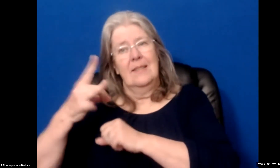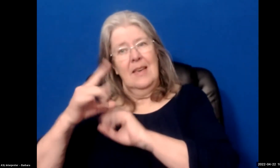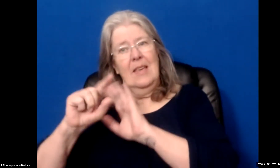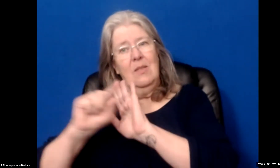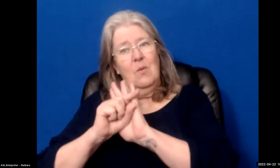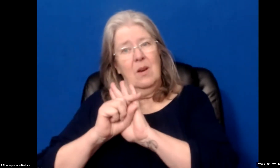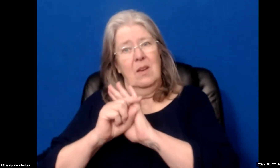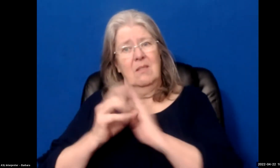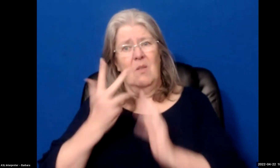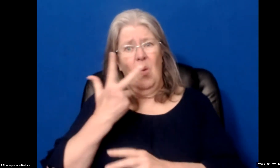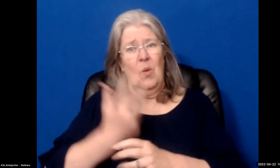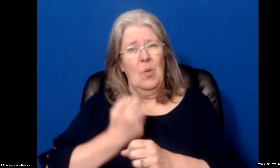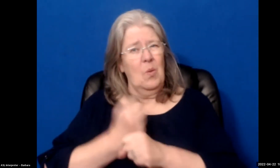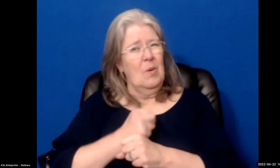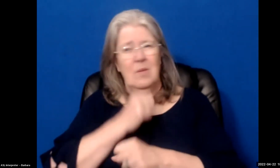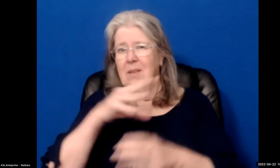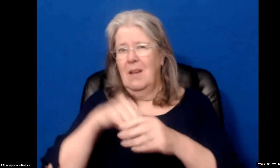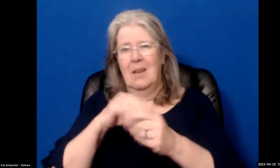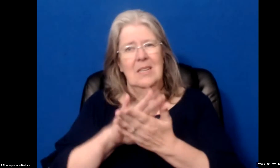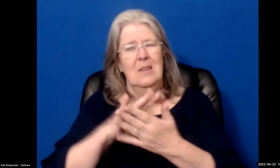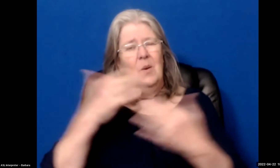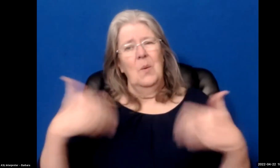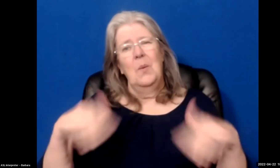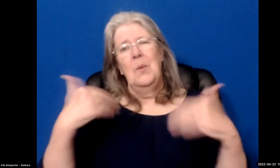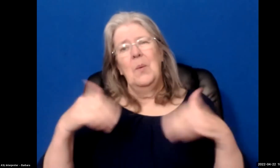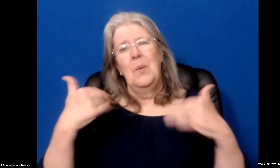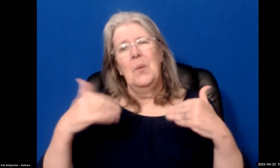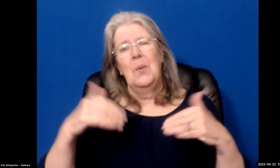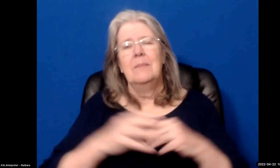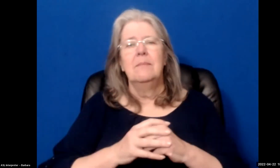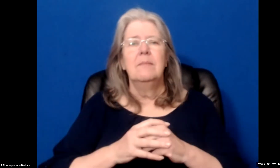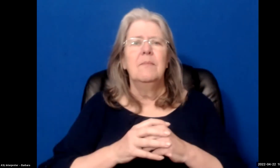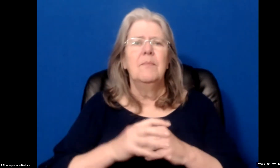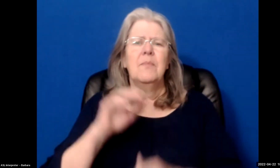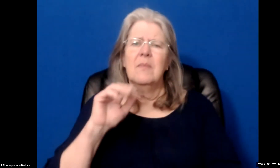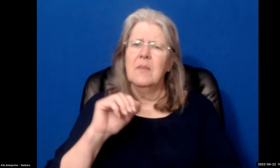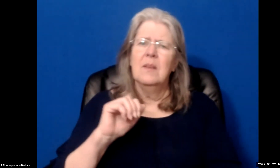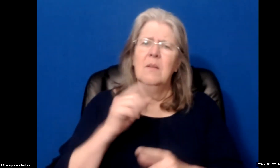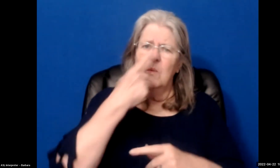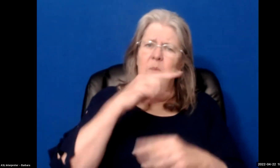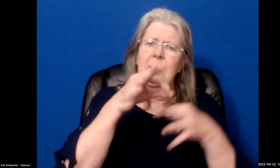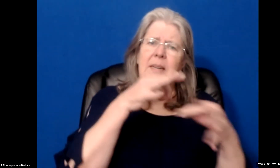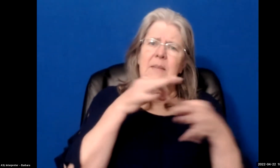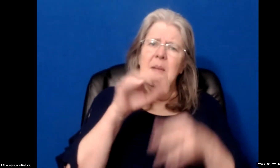Peggy: Right right -- for those who might not know, could you explain what the ABA is? Shannon: Yes, it's